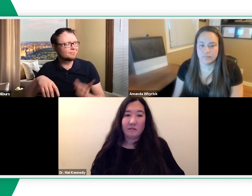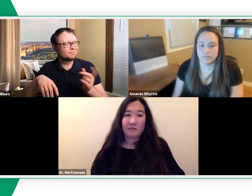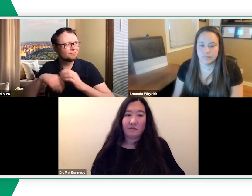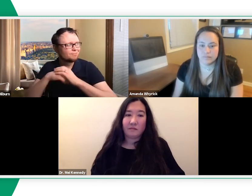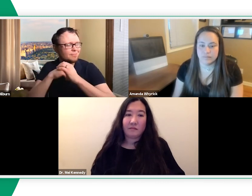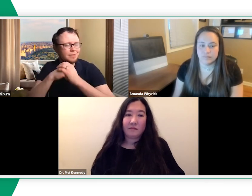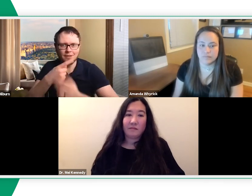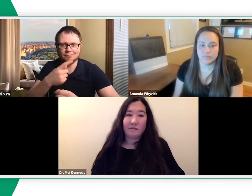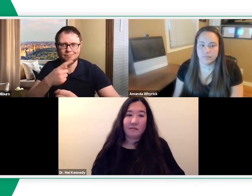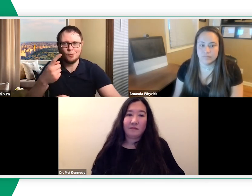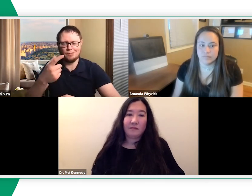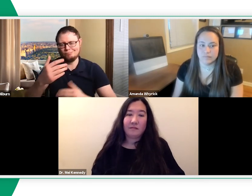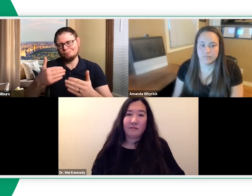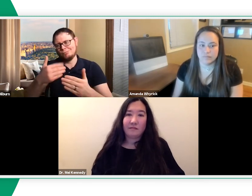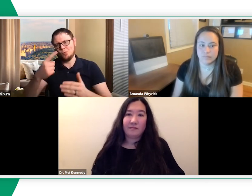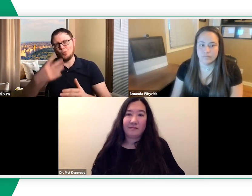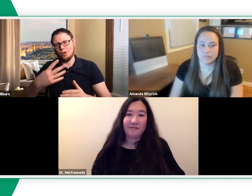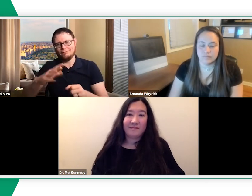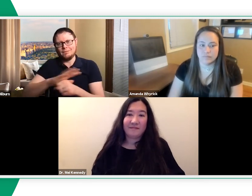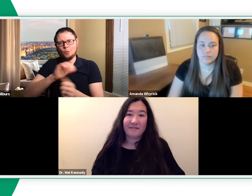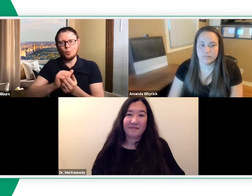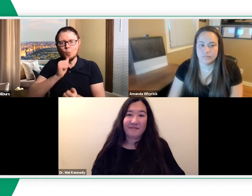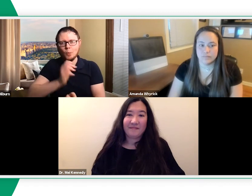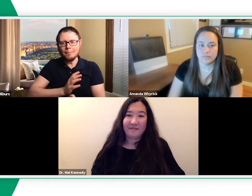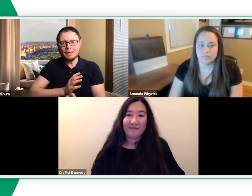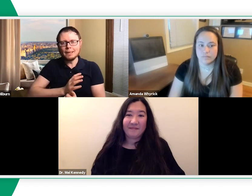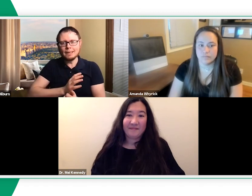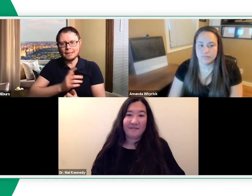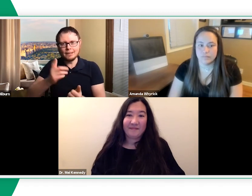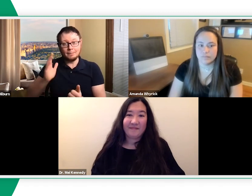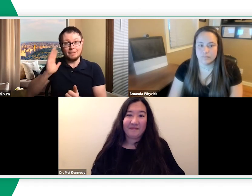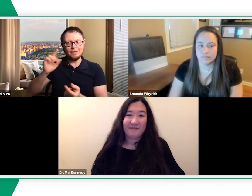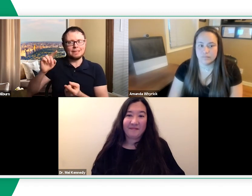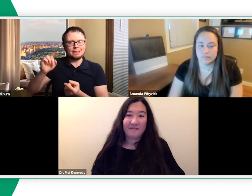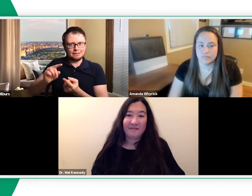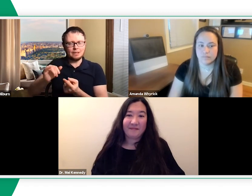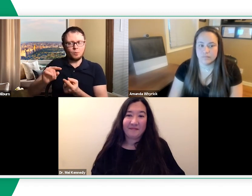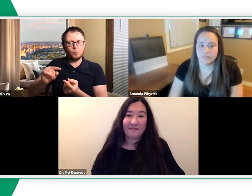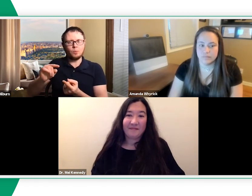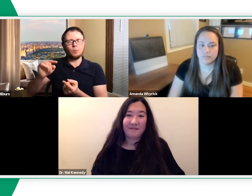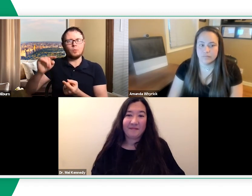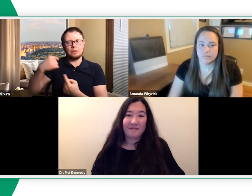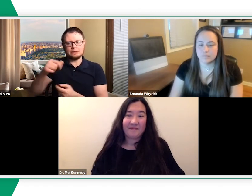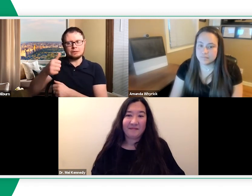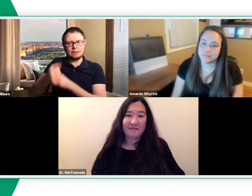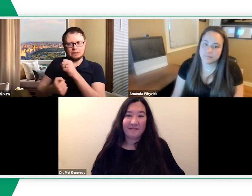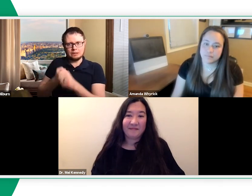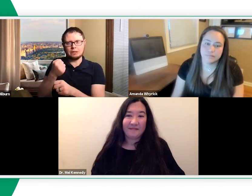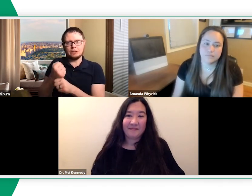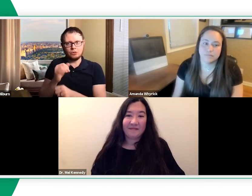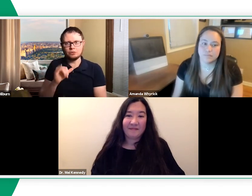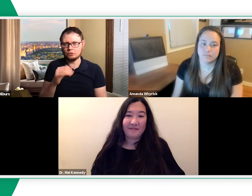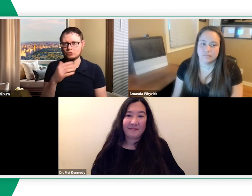that are out there. A quarter now are women. It used to be a lower